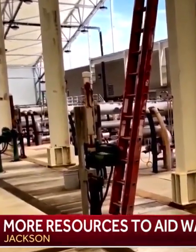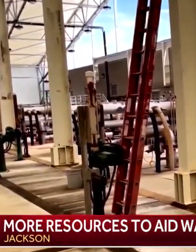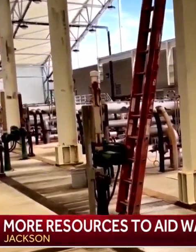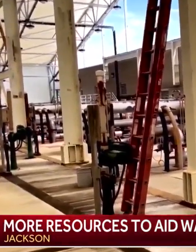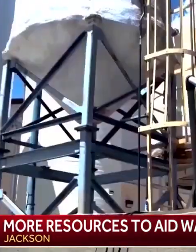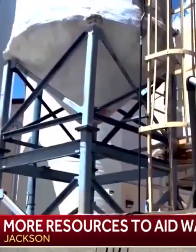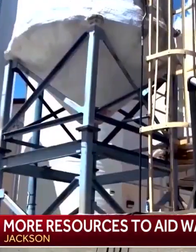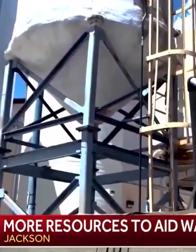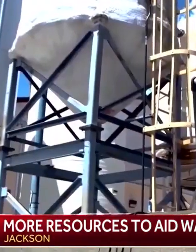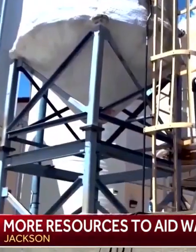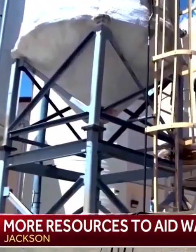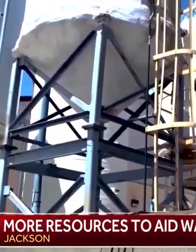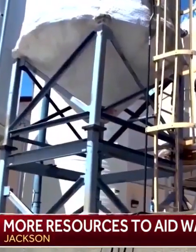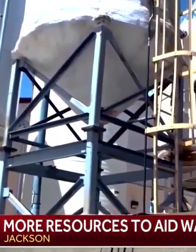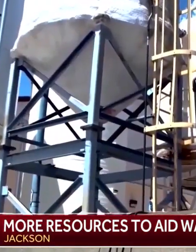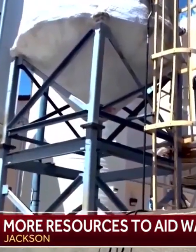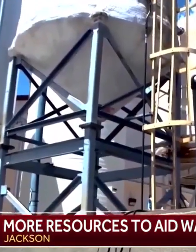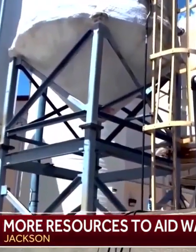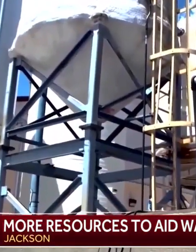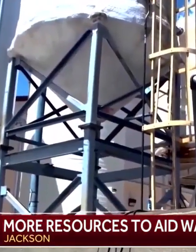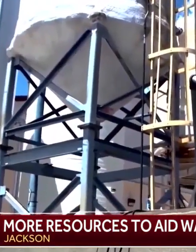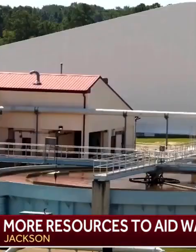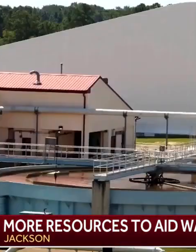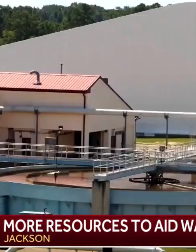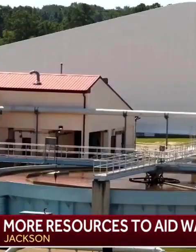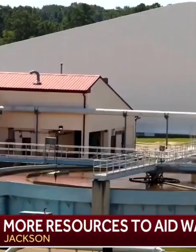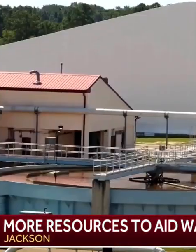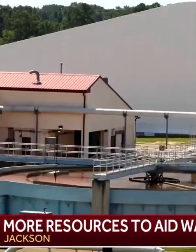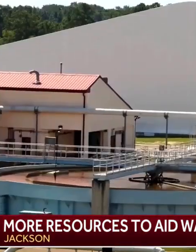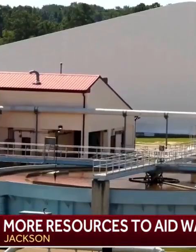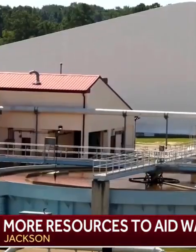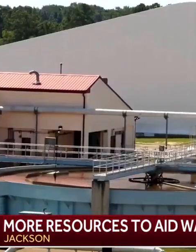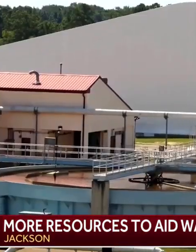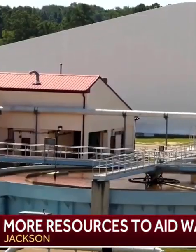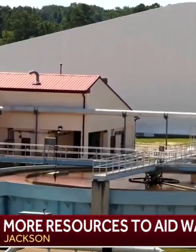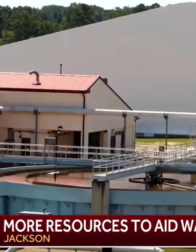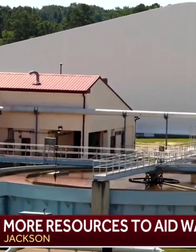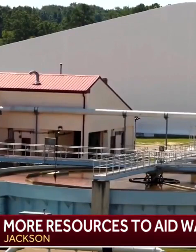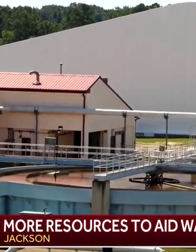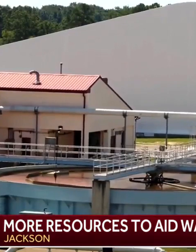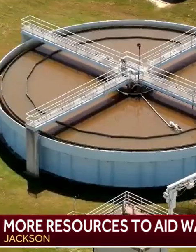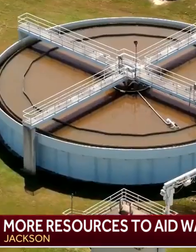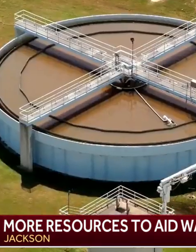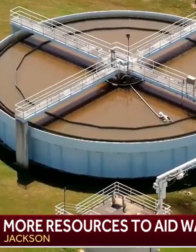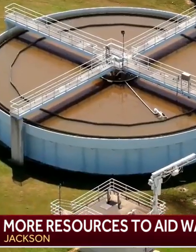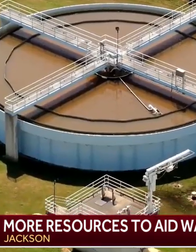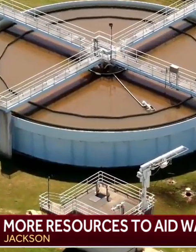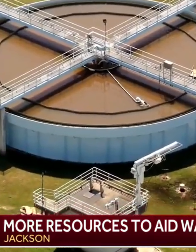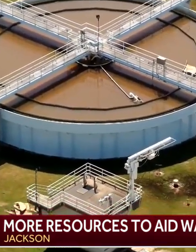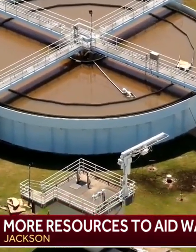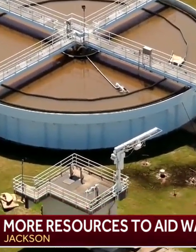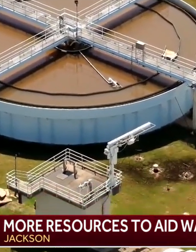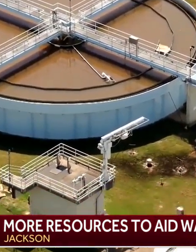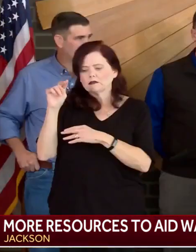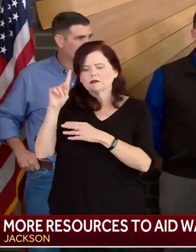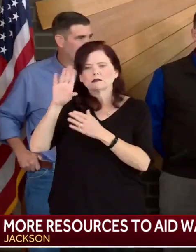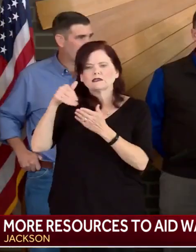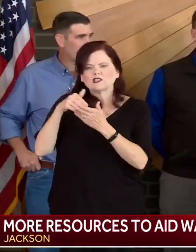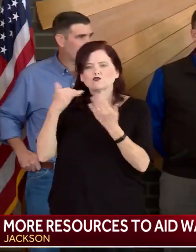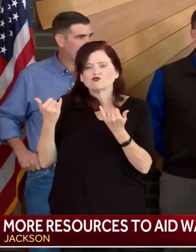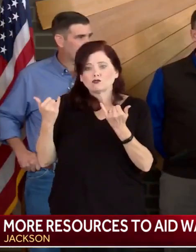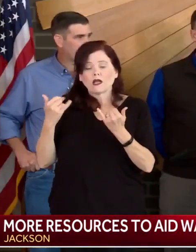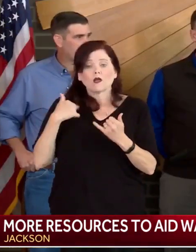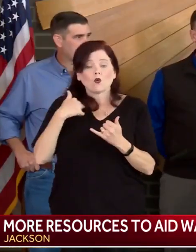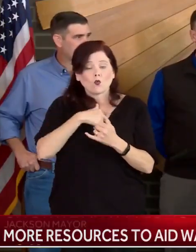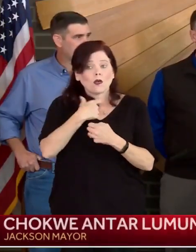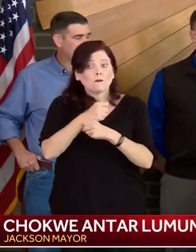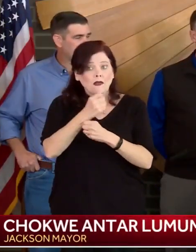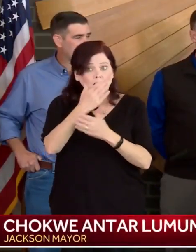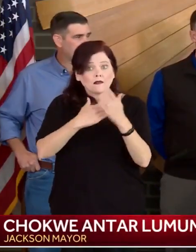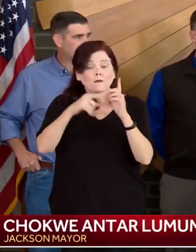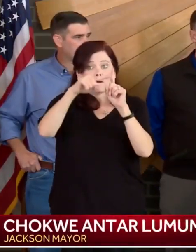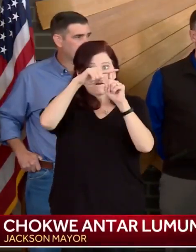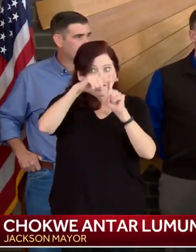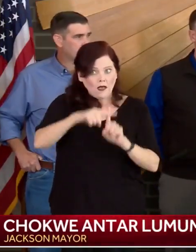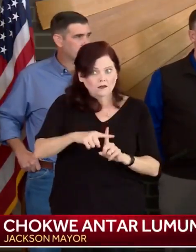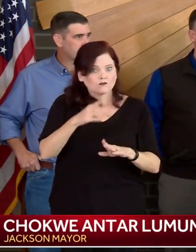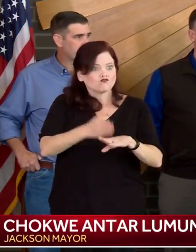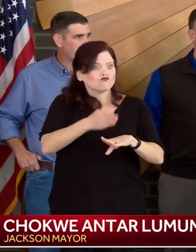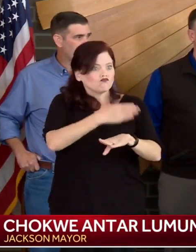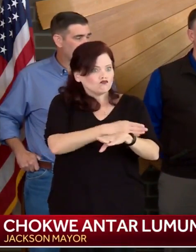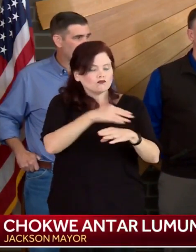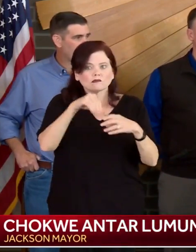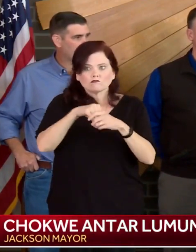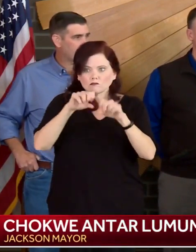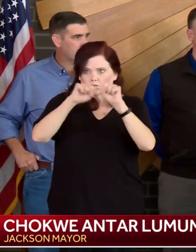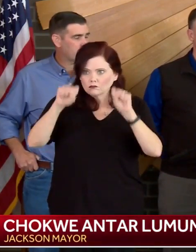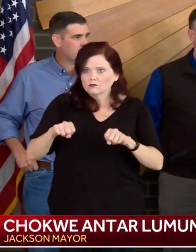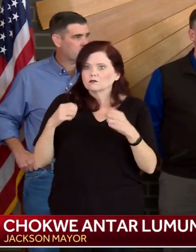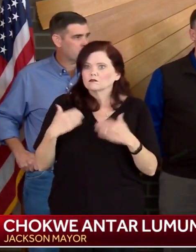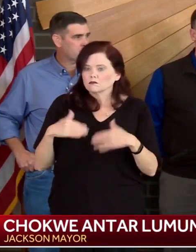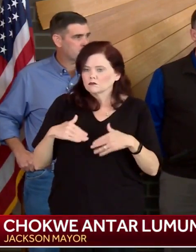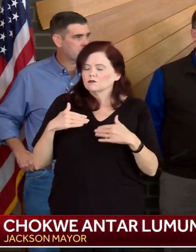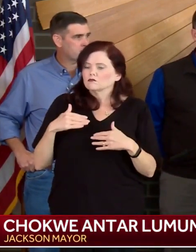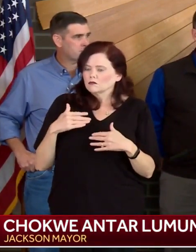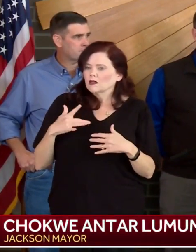AFTER A HUGE SETBACK WEDNESDAY MAYOR LUMUMBA SAID THURSDAY OPERATORS AT THE CRIPPLED OB CURTIS WATER TREATMENT PLANT MADE SOME PROGRESS OVERNIGHT